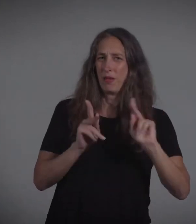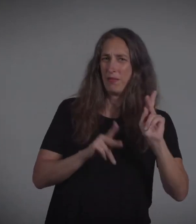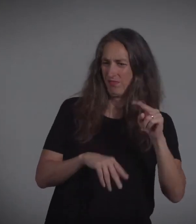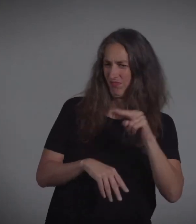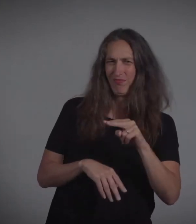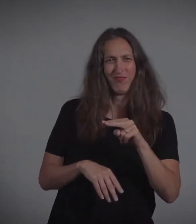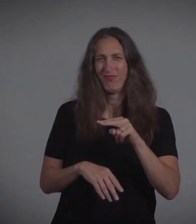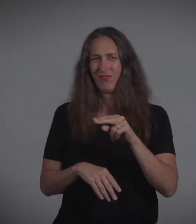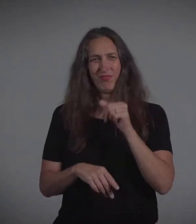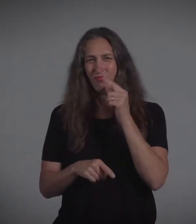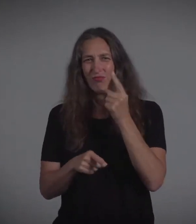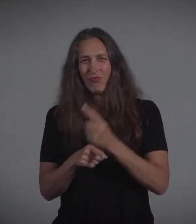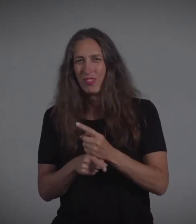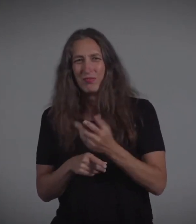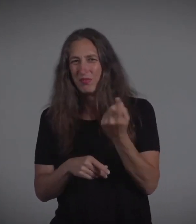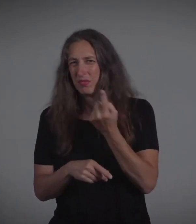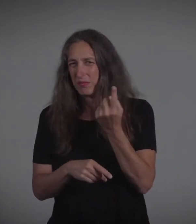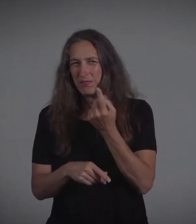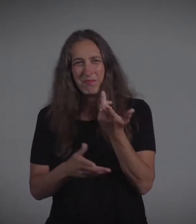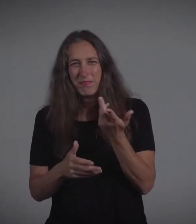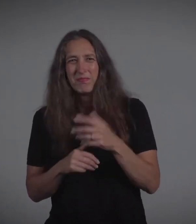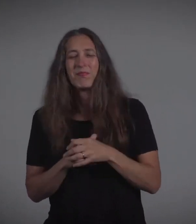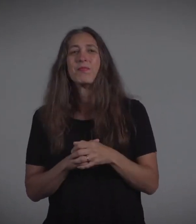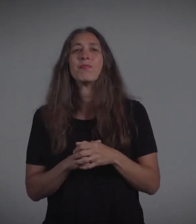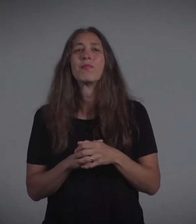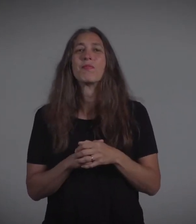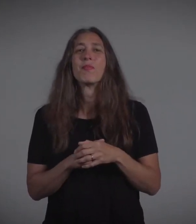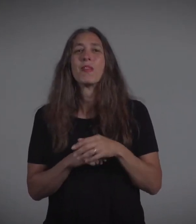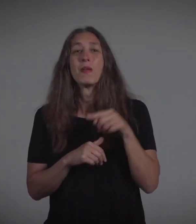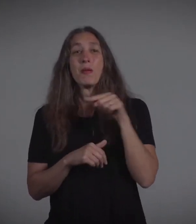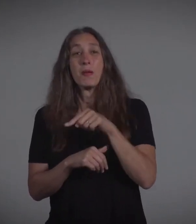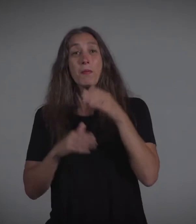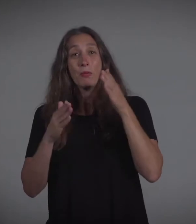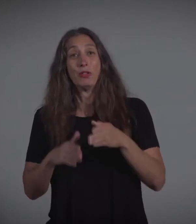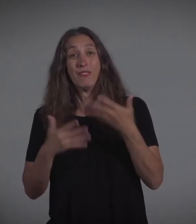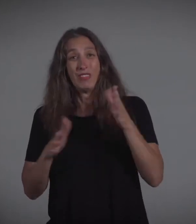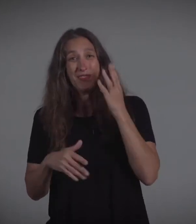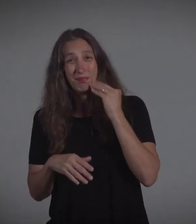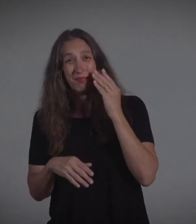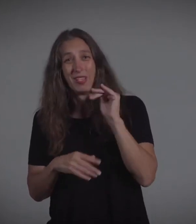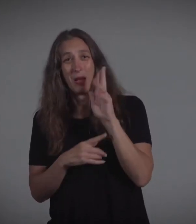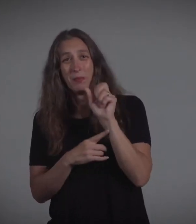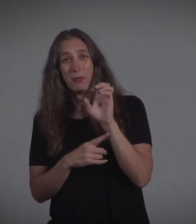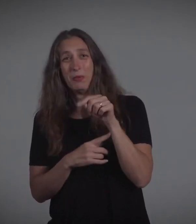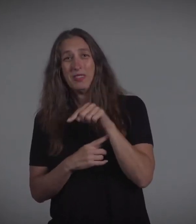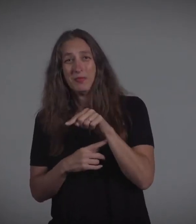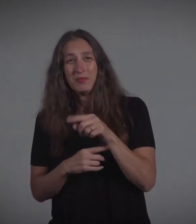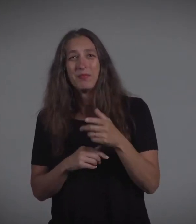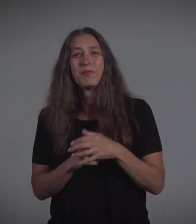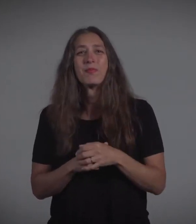Other people may notice that something doesn't seem right. The person who has been abused may explain the bruises